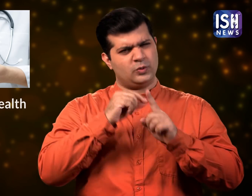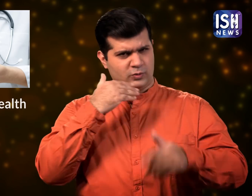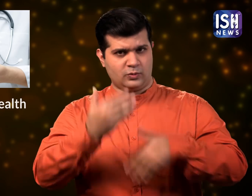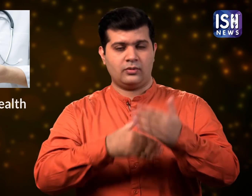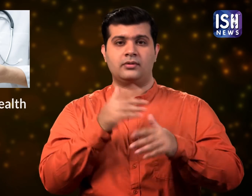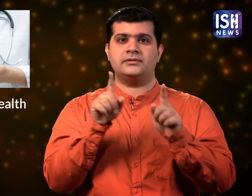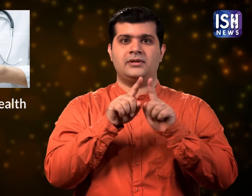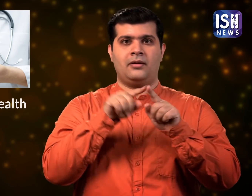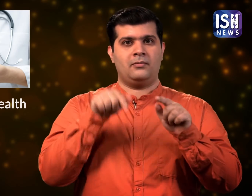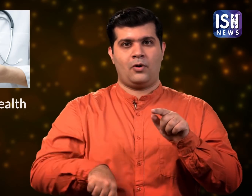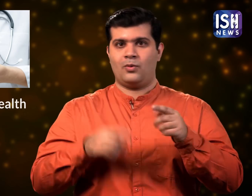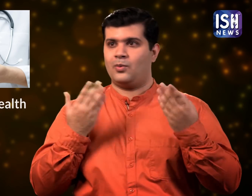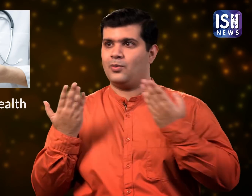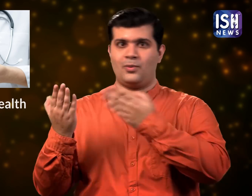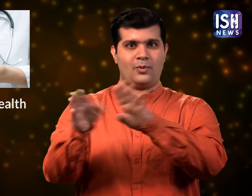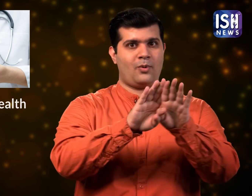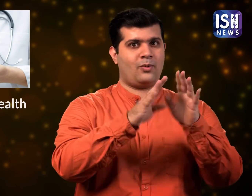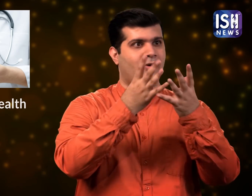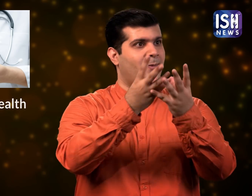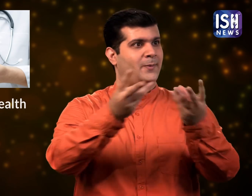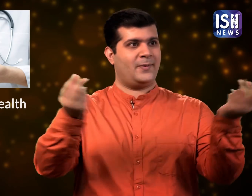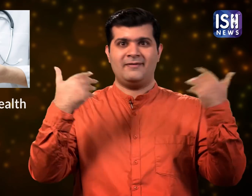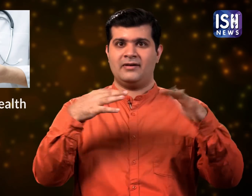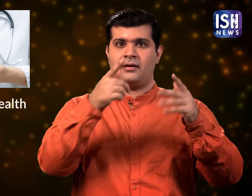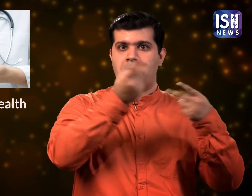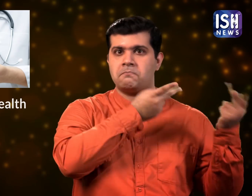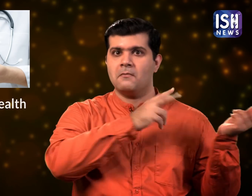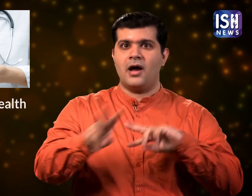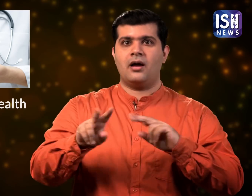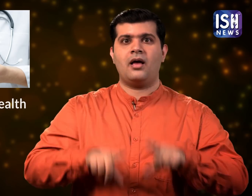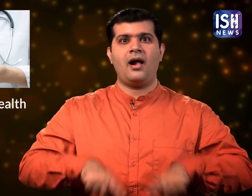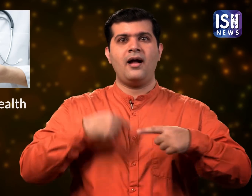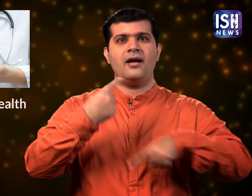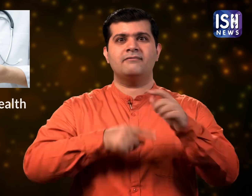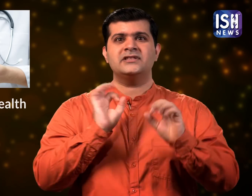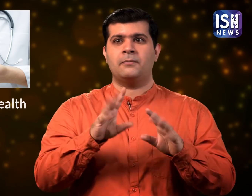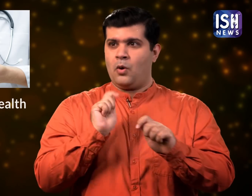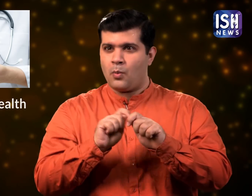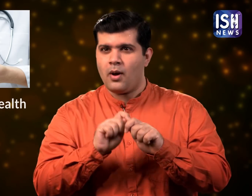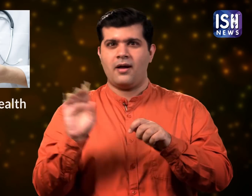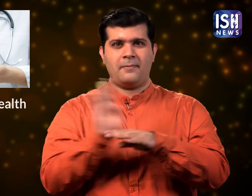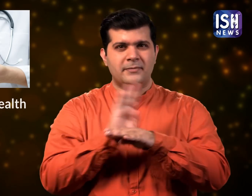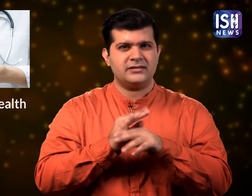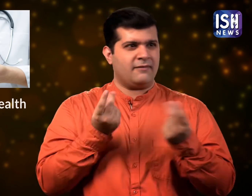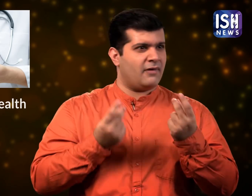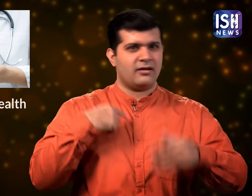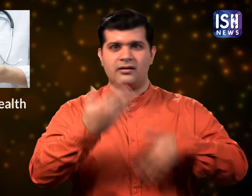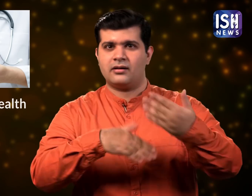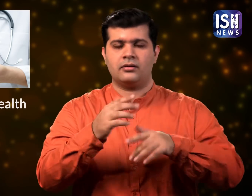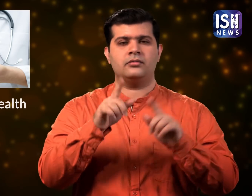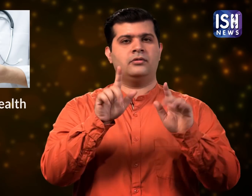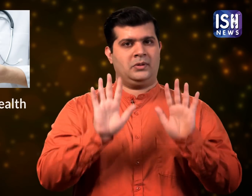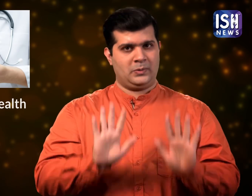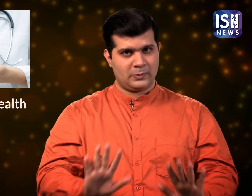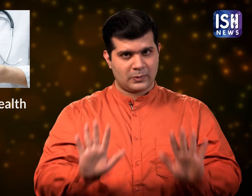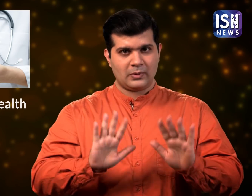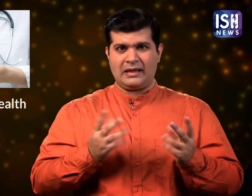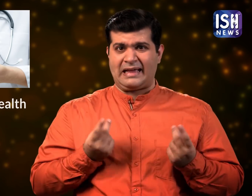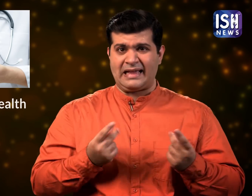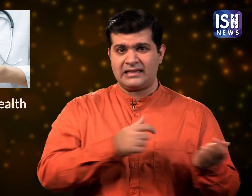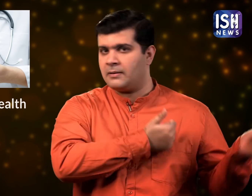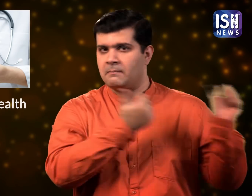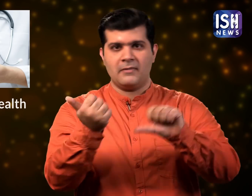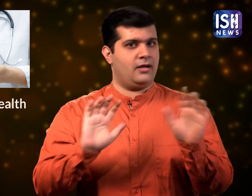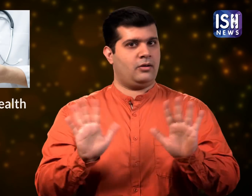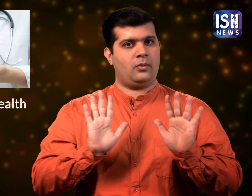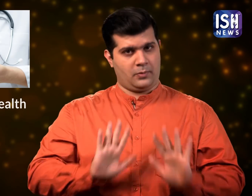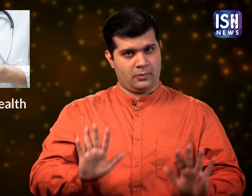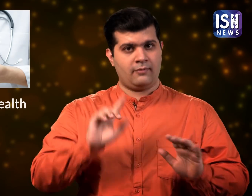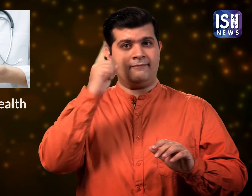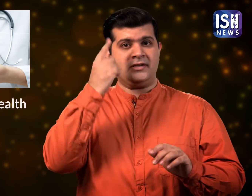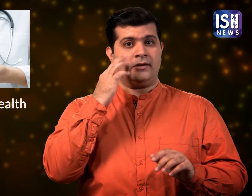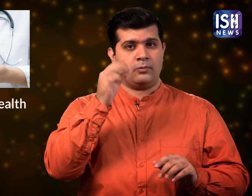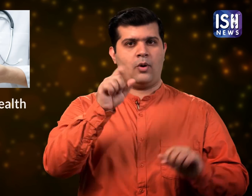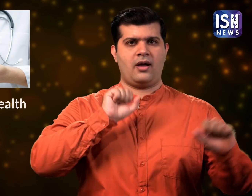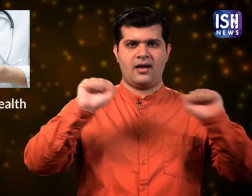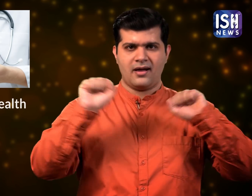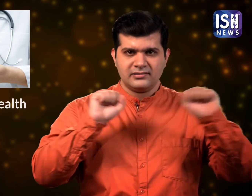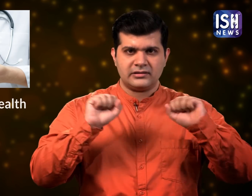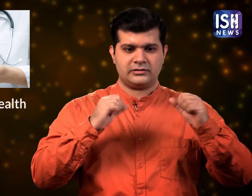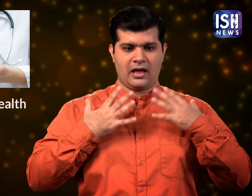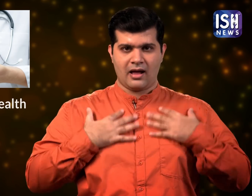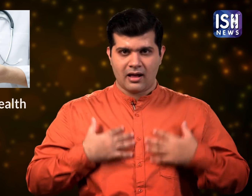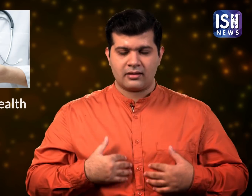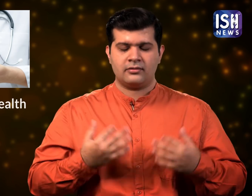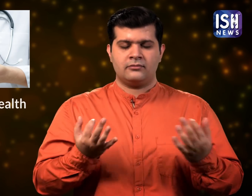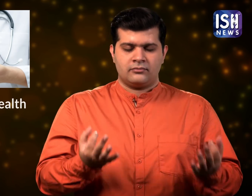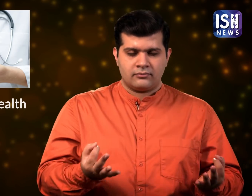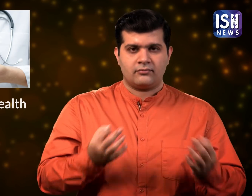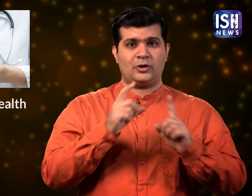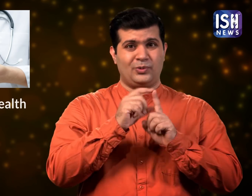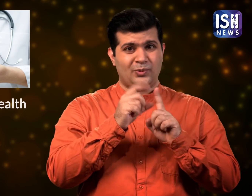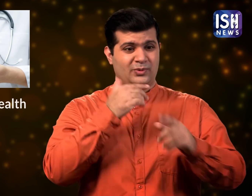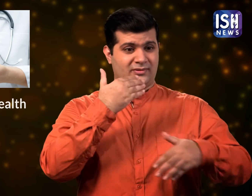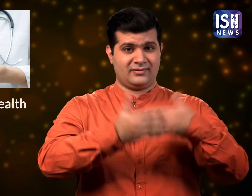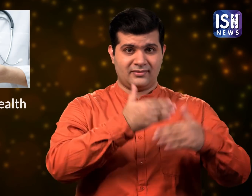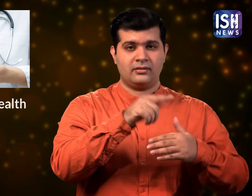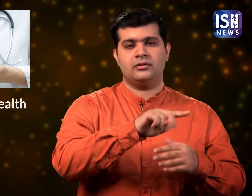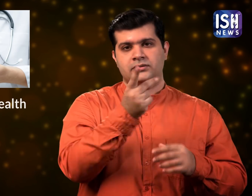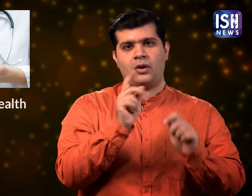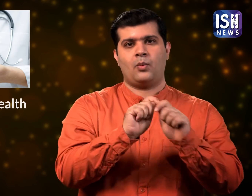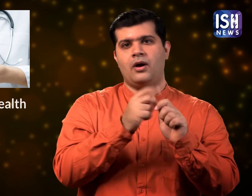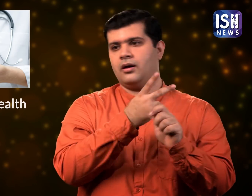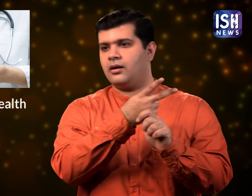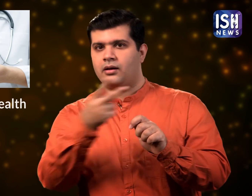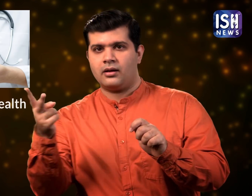do not get back to your fast paced lifestyle. Take it slow. First prioritize your health and then other tasks.